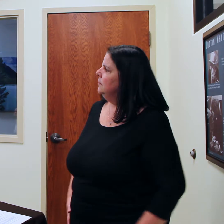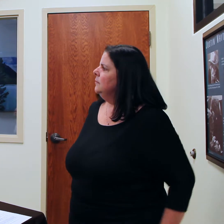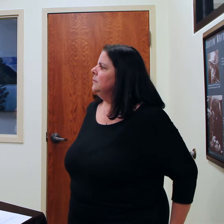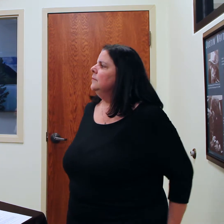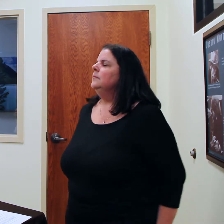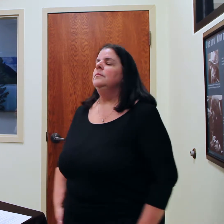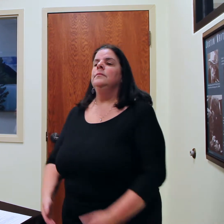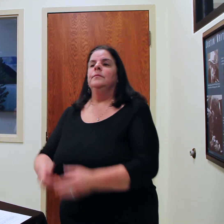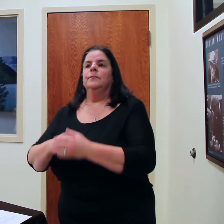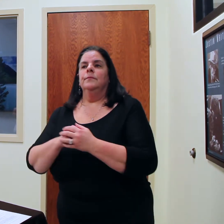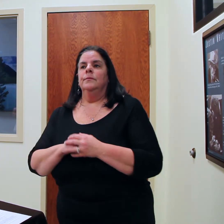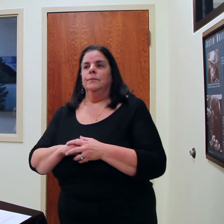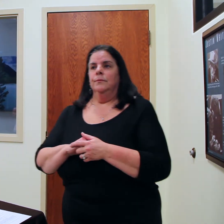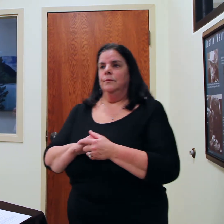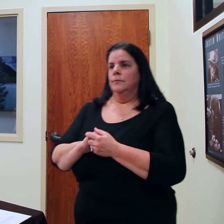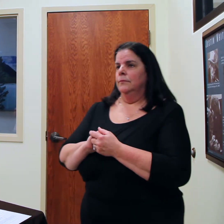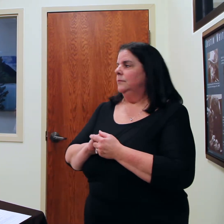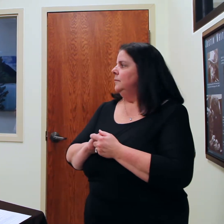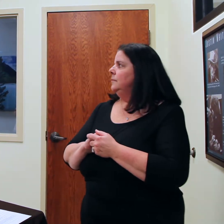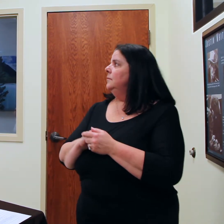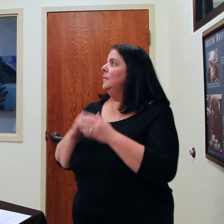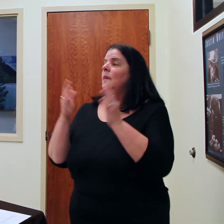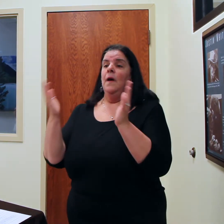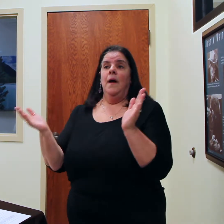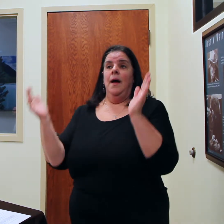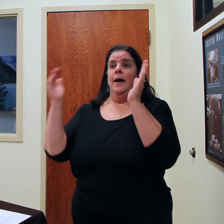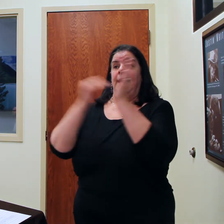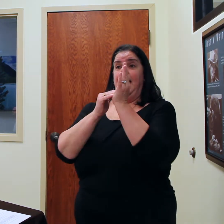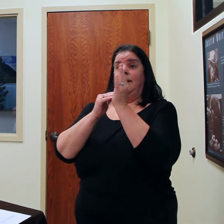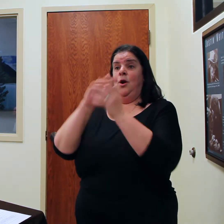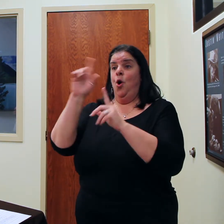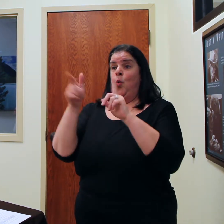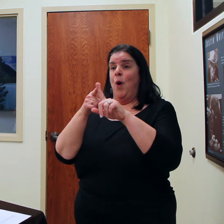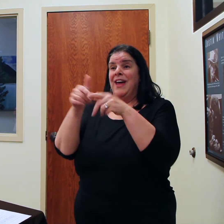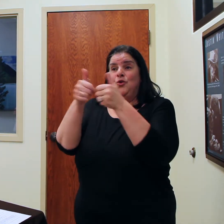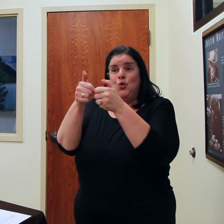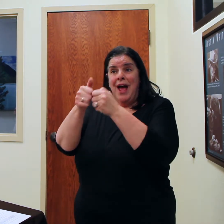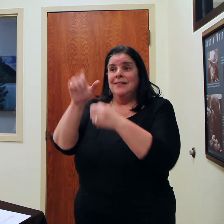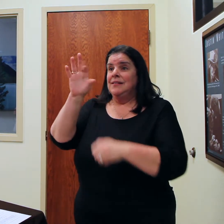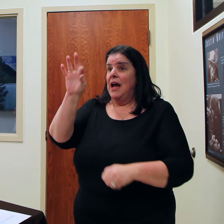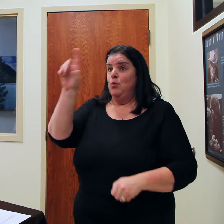Okay, again, when to text 911? If you're deaf, hard of hearing,